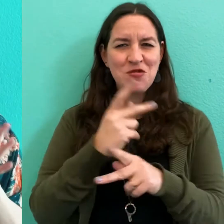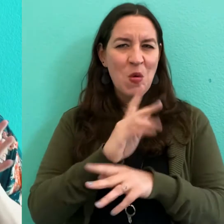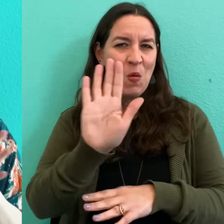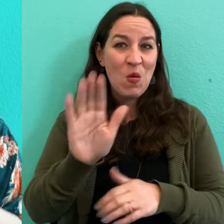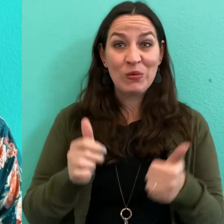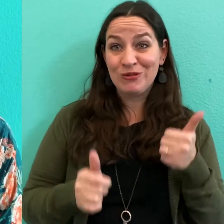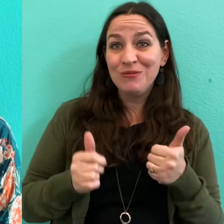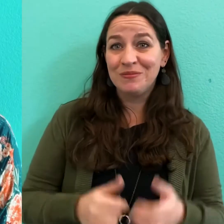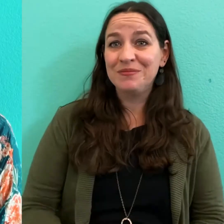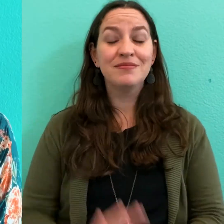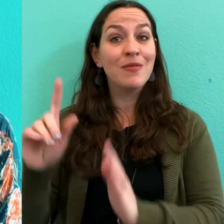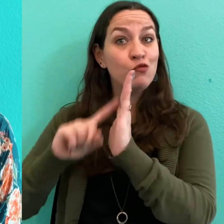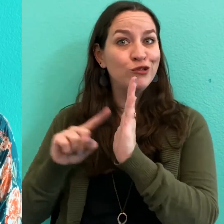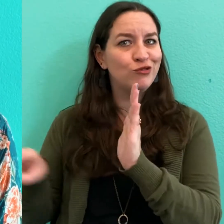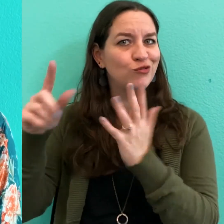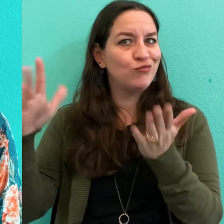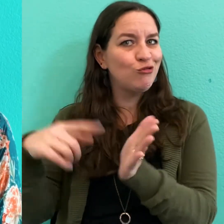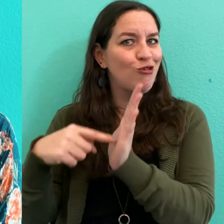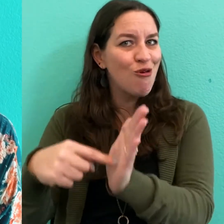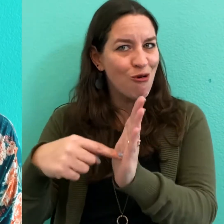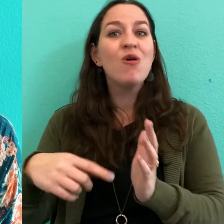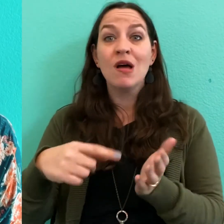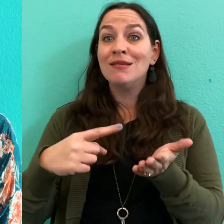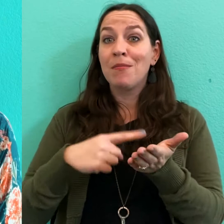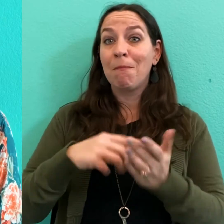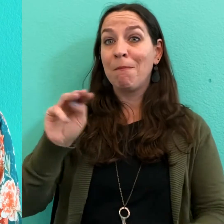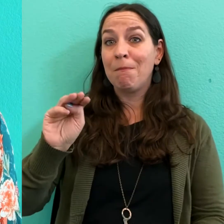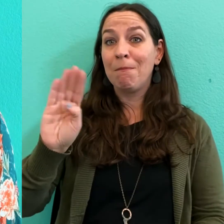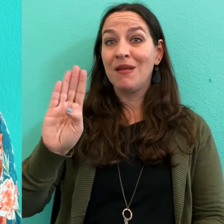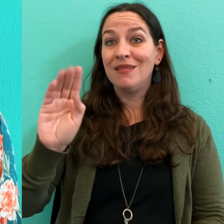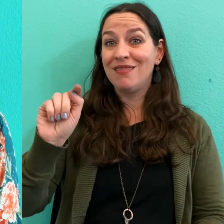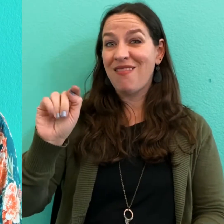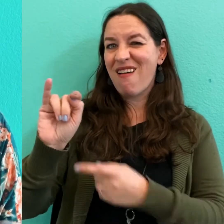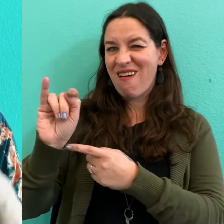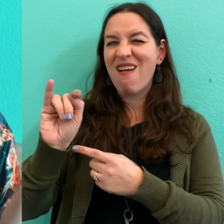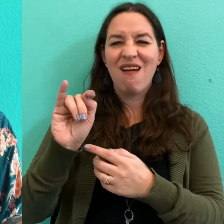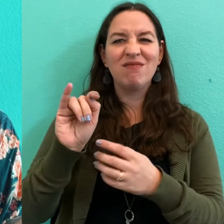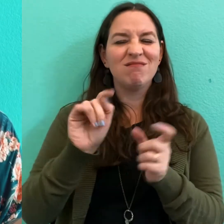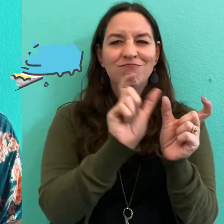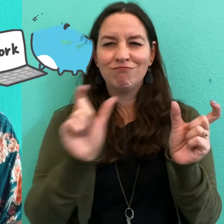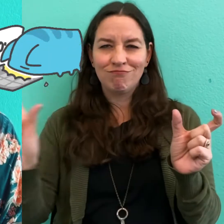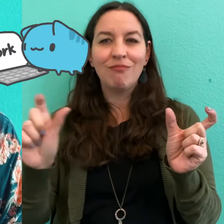kind of have a sense of where you fall. Research has shown that sometimes people's Myers Briggs type- if they take the test at work-